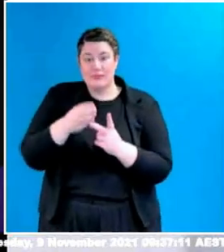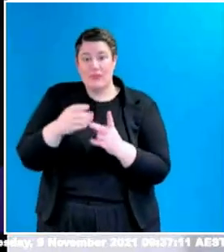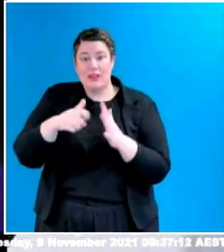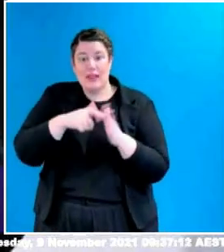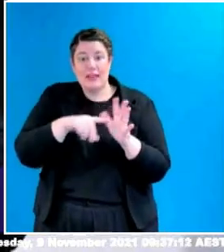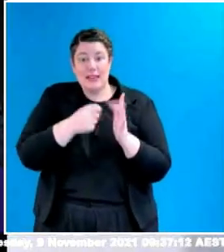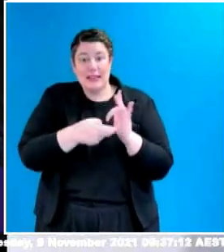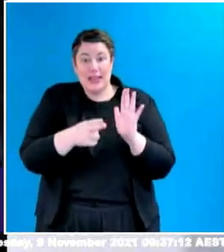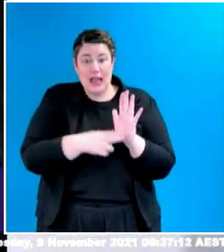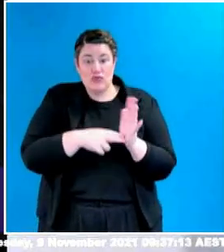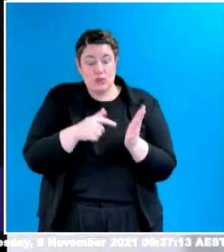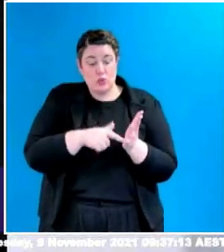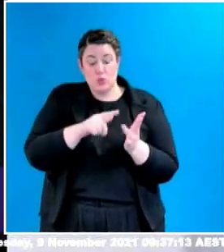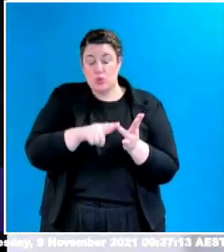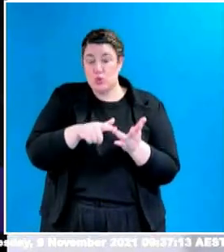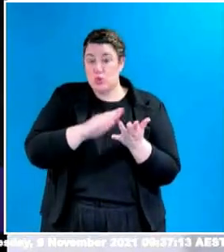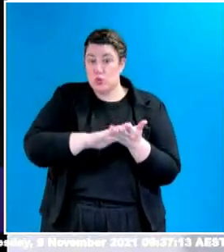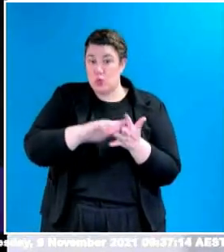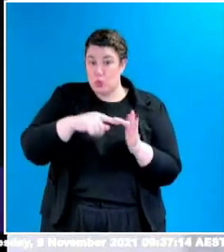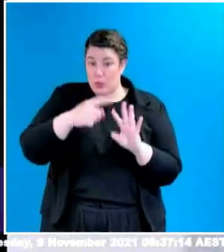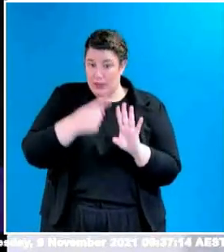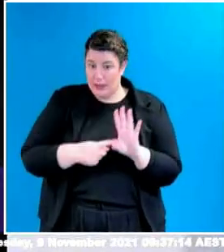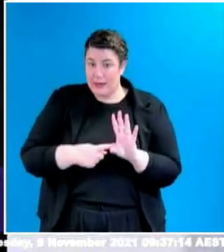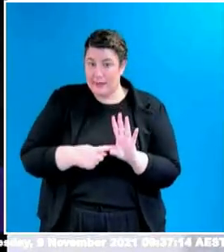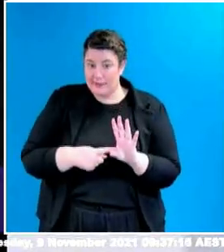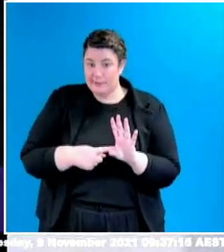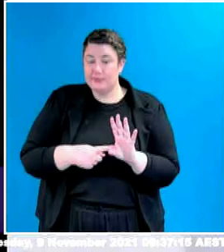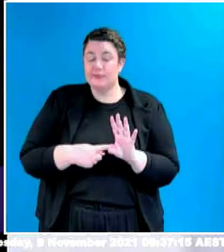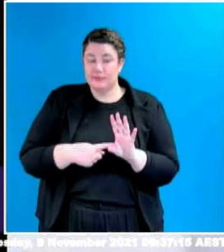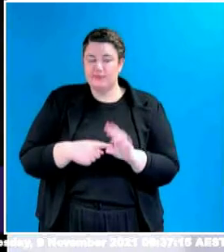Commissioners, you have a copy of Ms Toohey's CV.